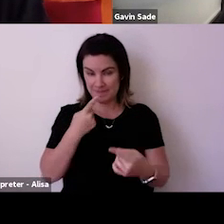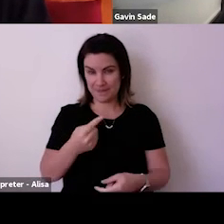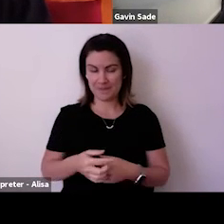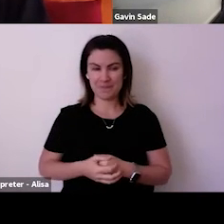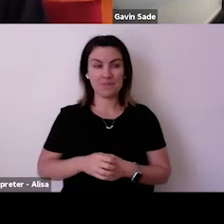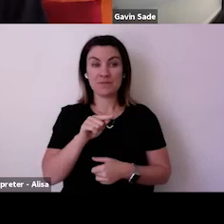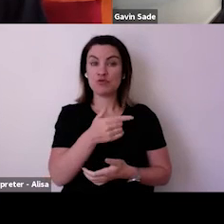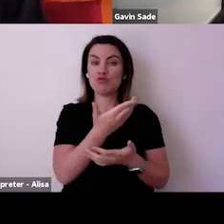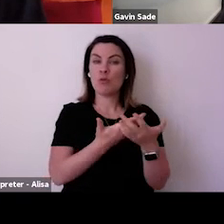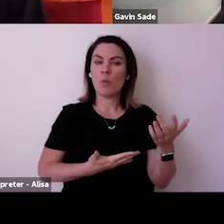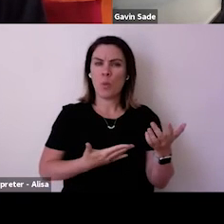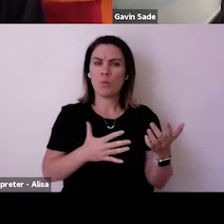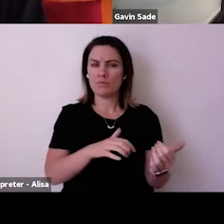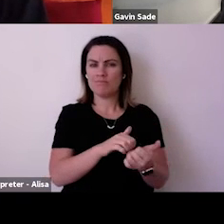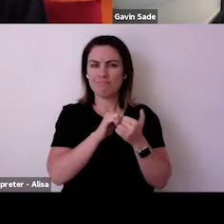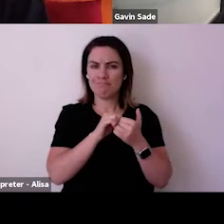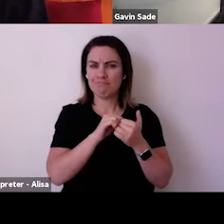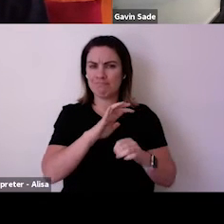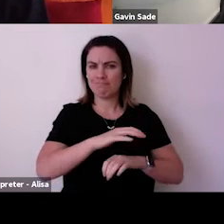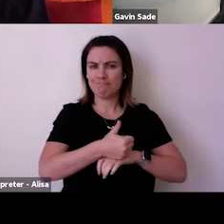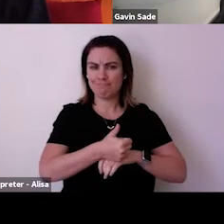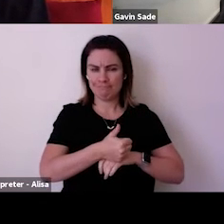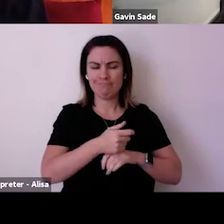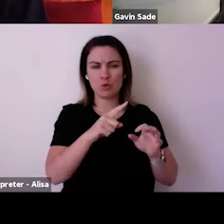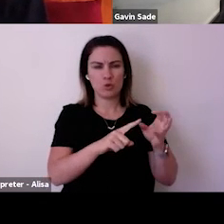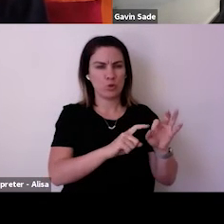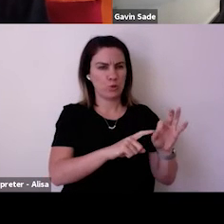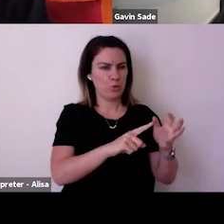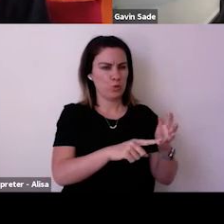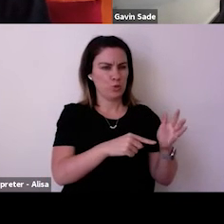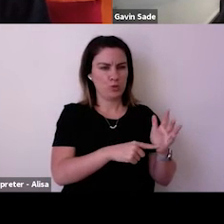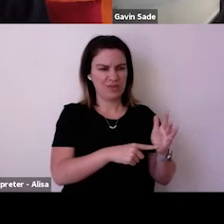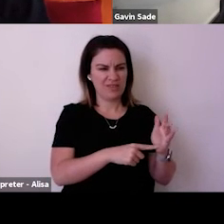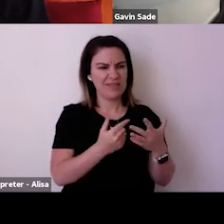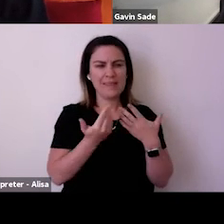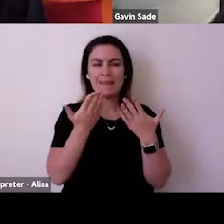by the Council and QUT and provides an early assessment of challenges and opportunities of these kinds of